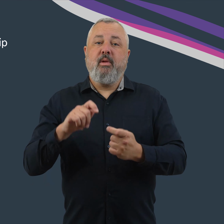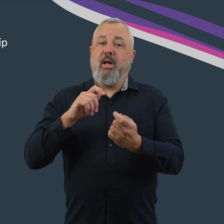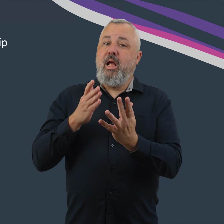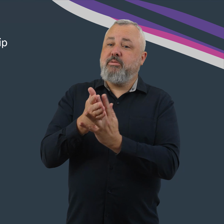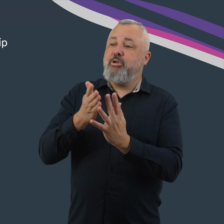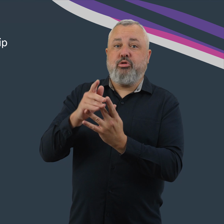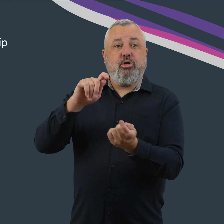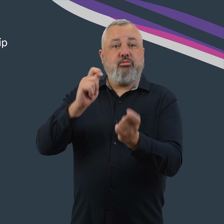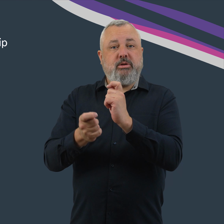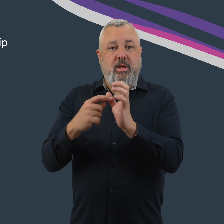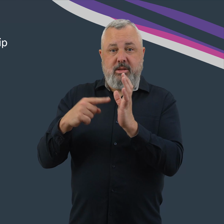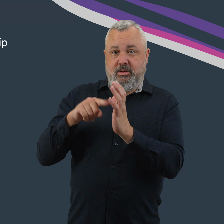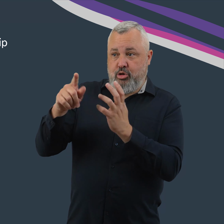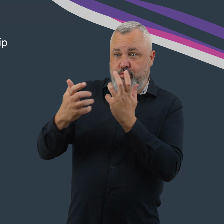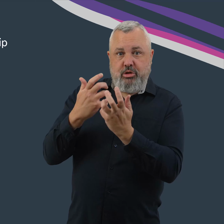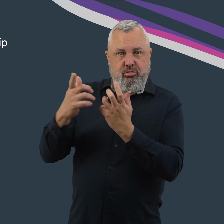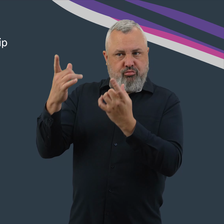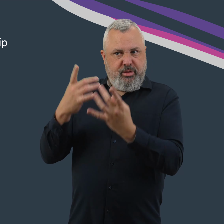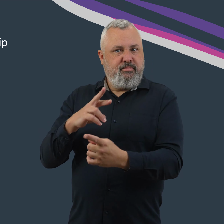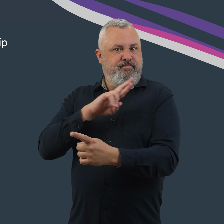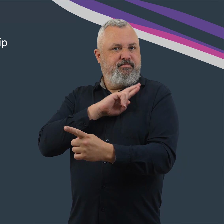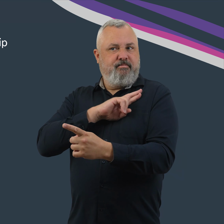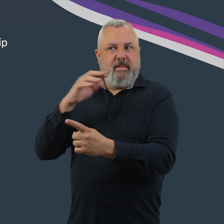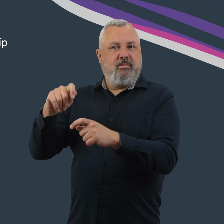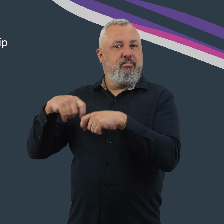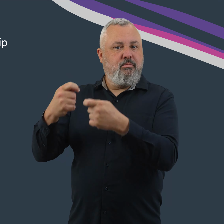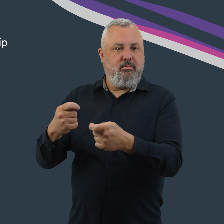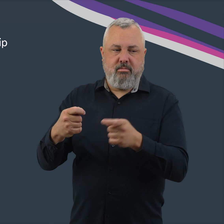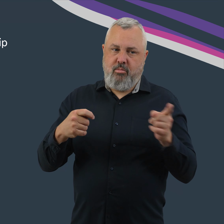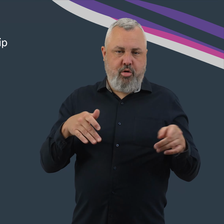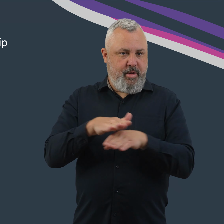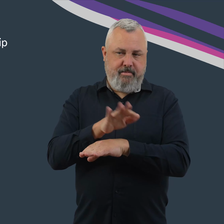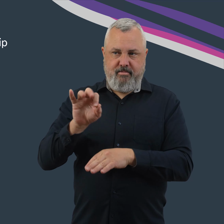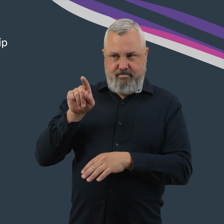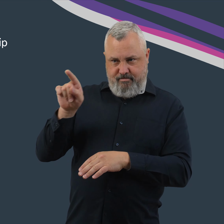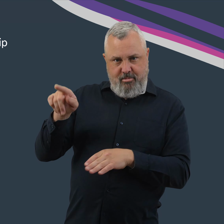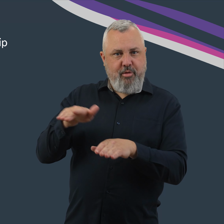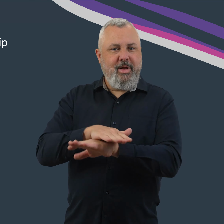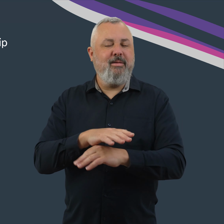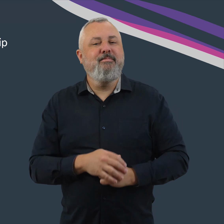or accessibility adjustments that should be provided by the university.